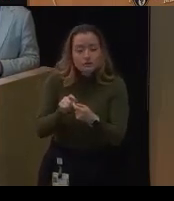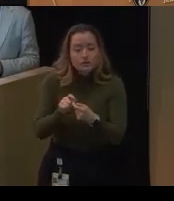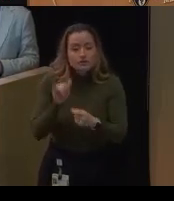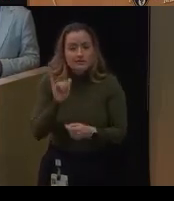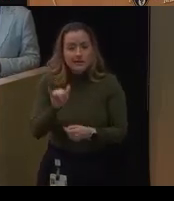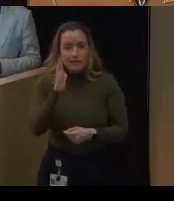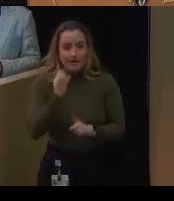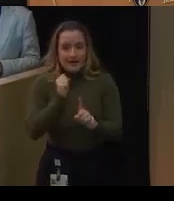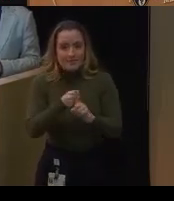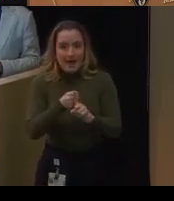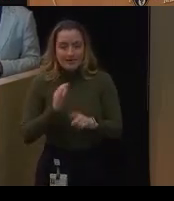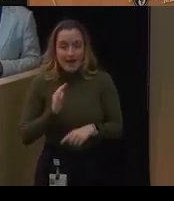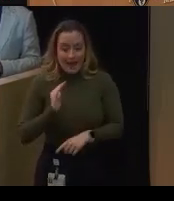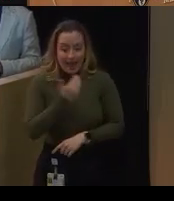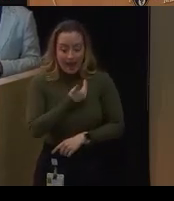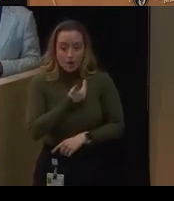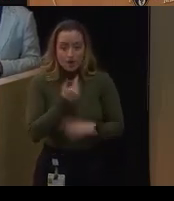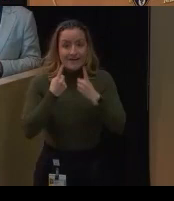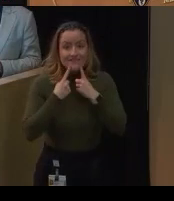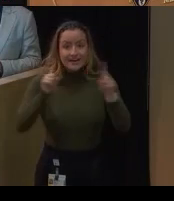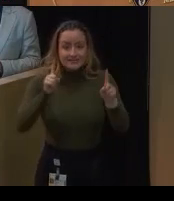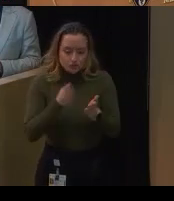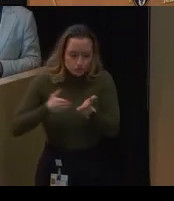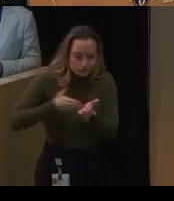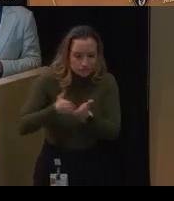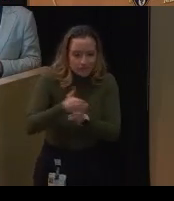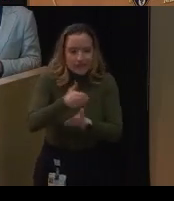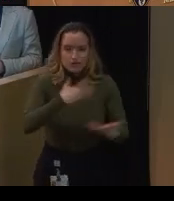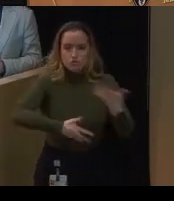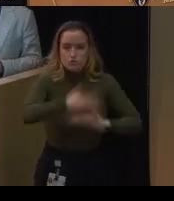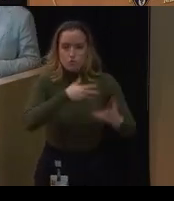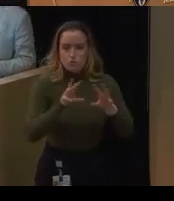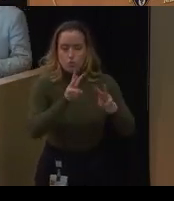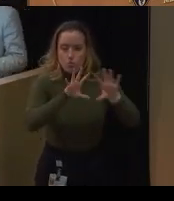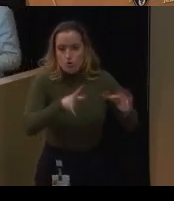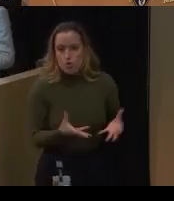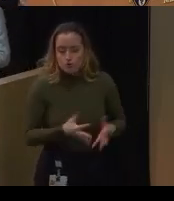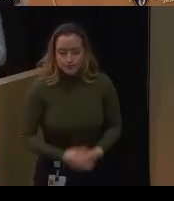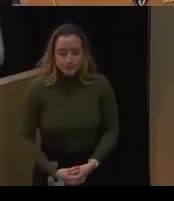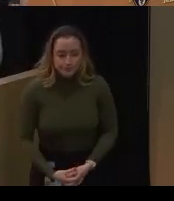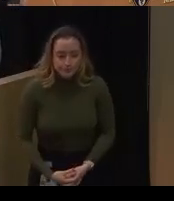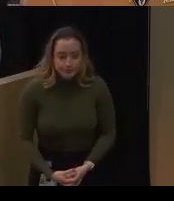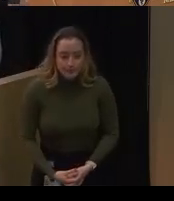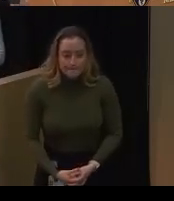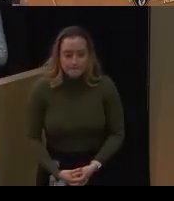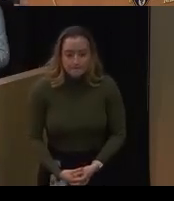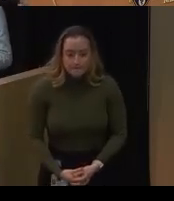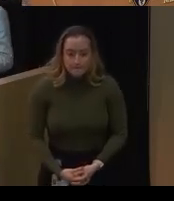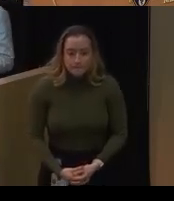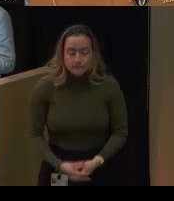we are at navigating the social world now this is hard for people in general it's it's probably